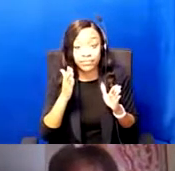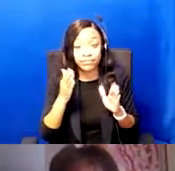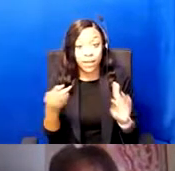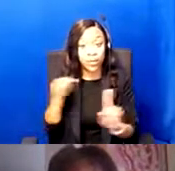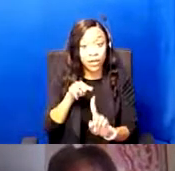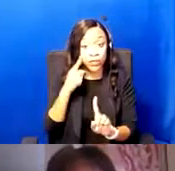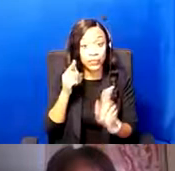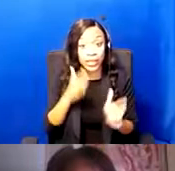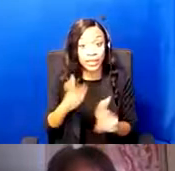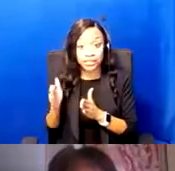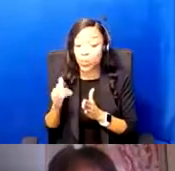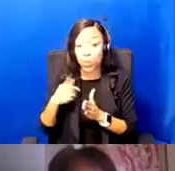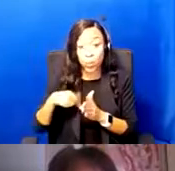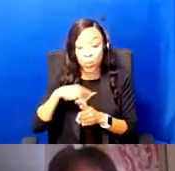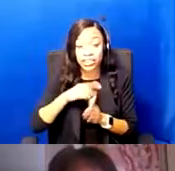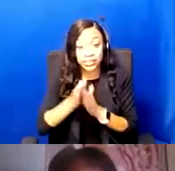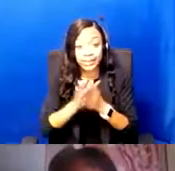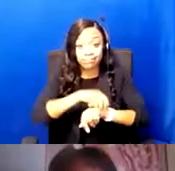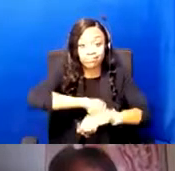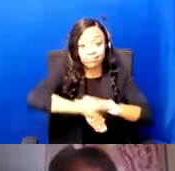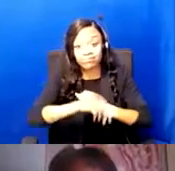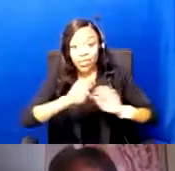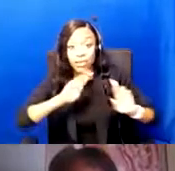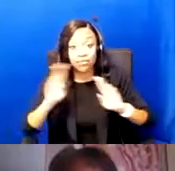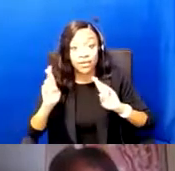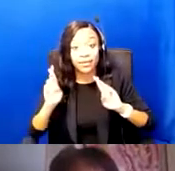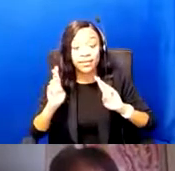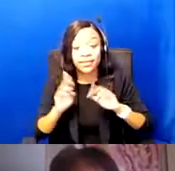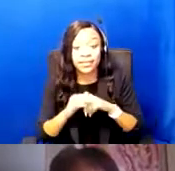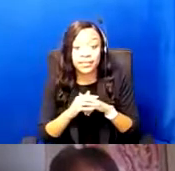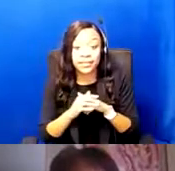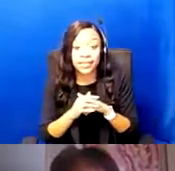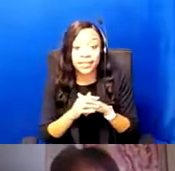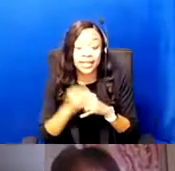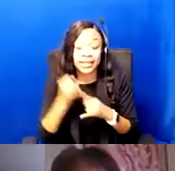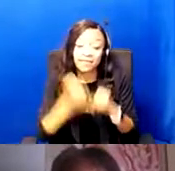The final thing. I'll just mention that hearkens back to something that Kristy said